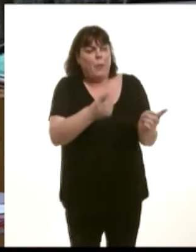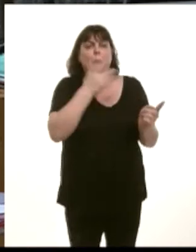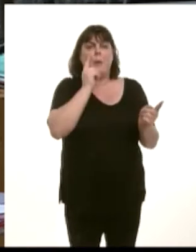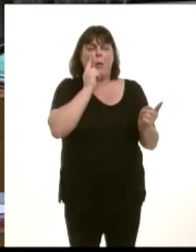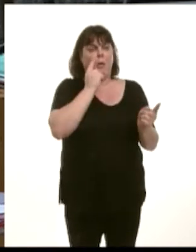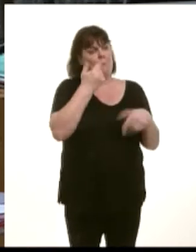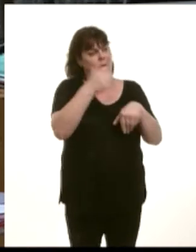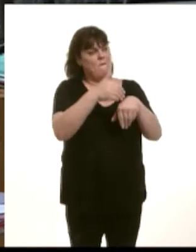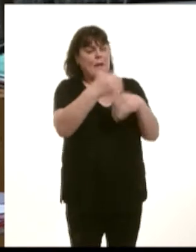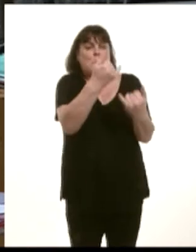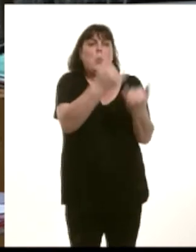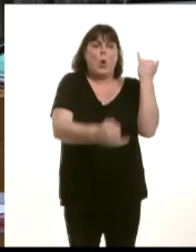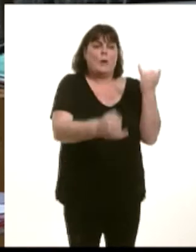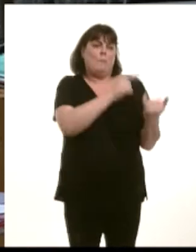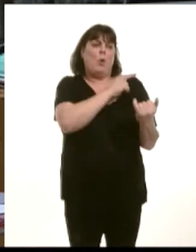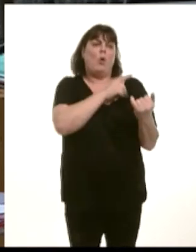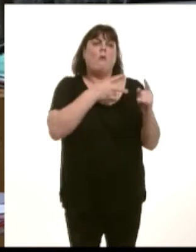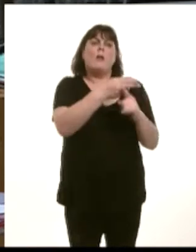people of Wales as a result of the policies of the last four years.